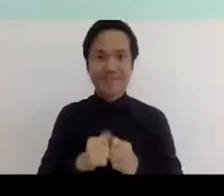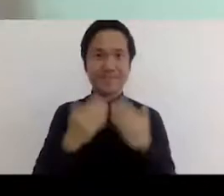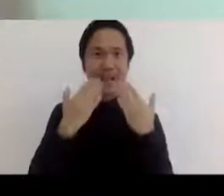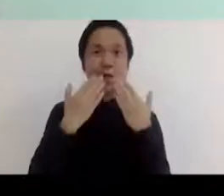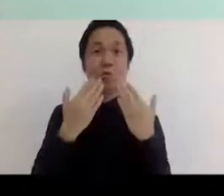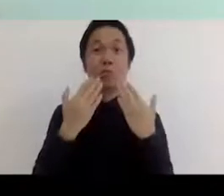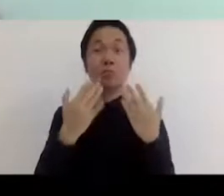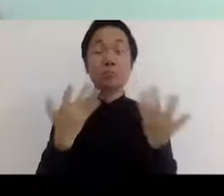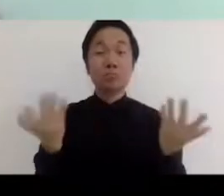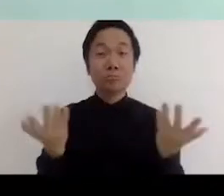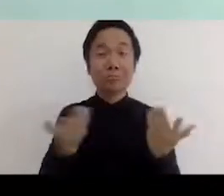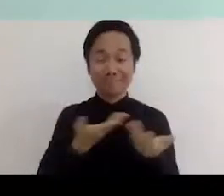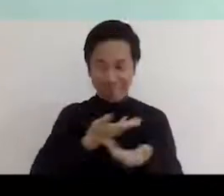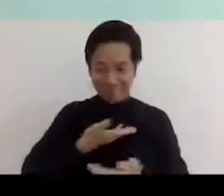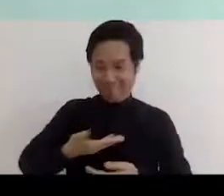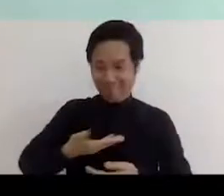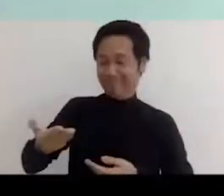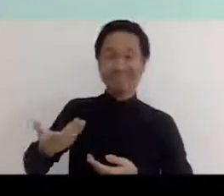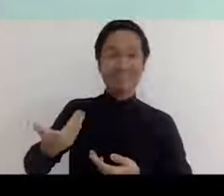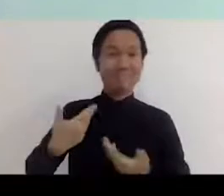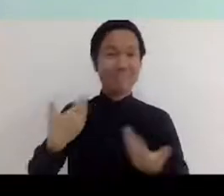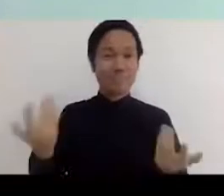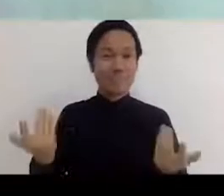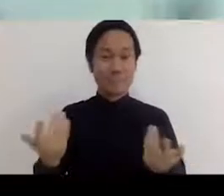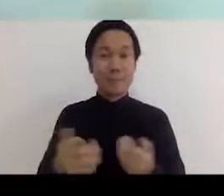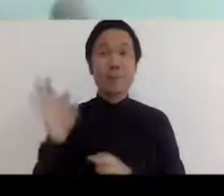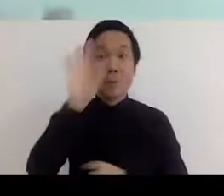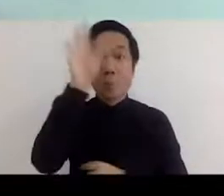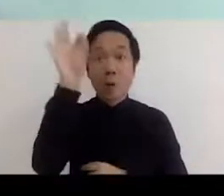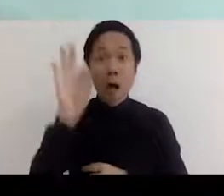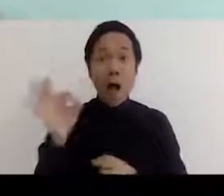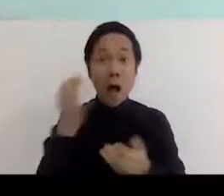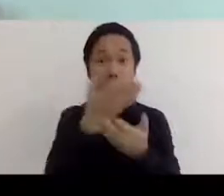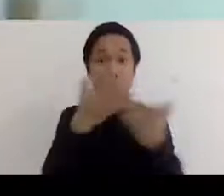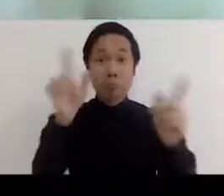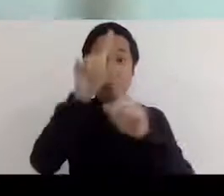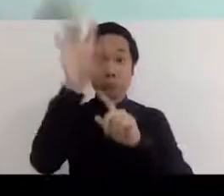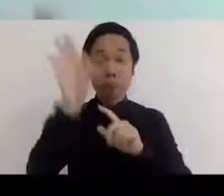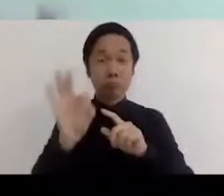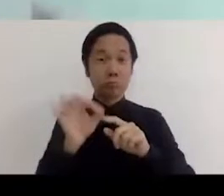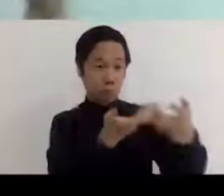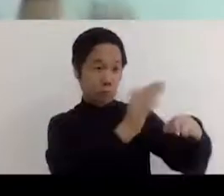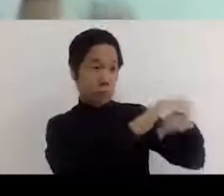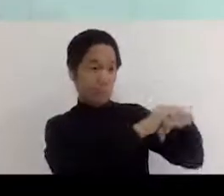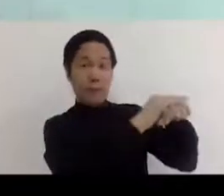Are we having access to this information like how many persons with disabilities,